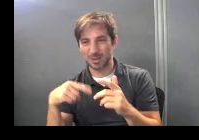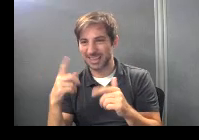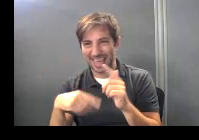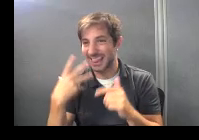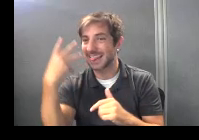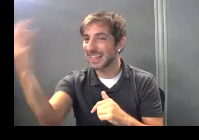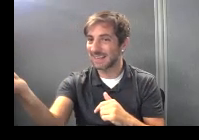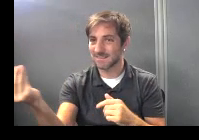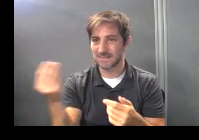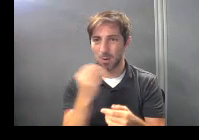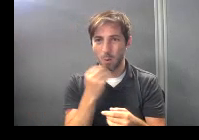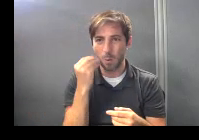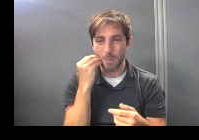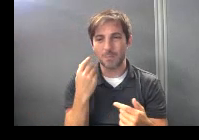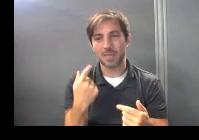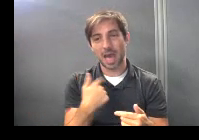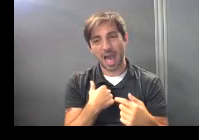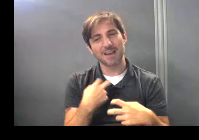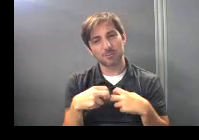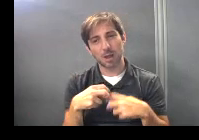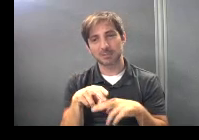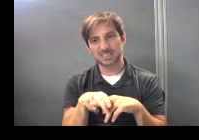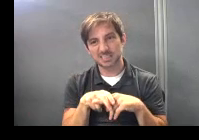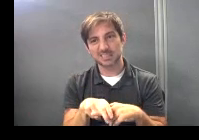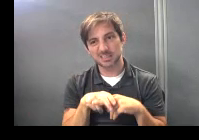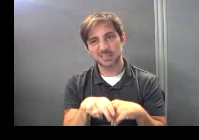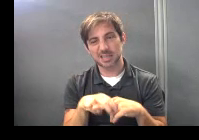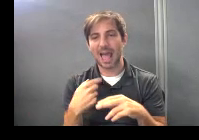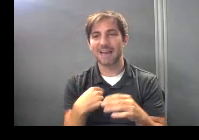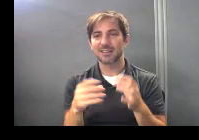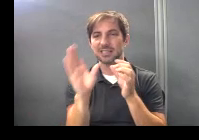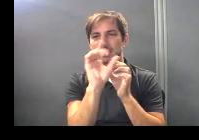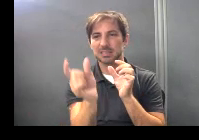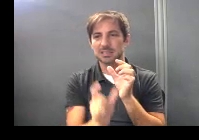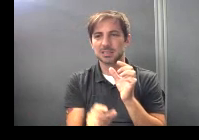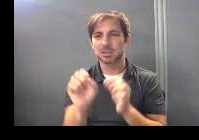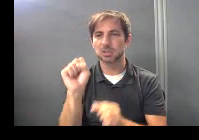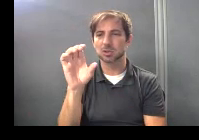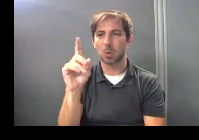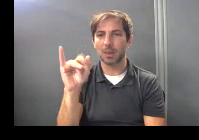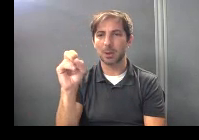I HAVE PROBLEMS SITTING THROUGH LONG PERFORMANCES. I HAVE SCOLIOSIS, BACK PROBLEMS.